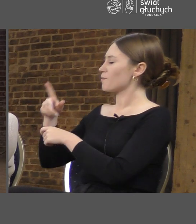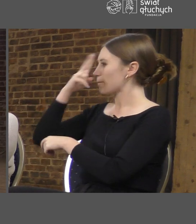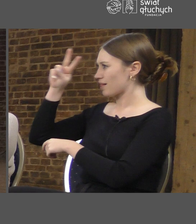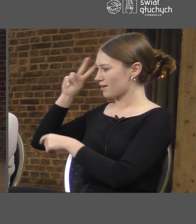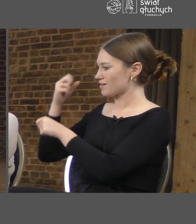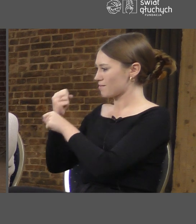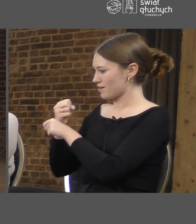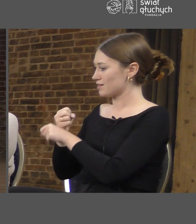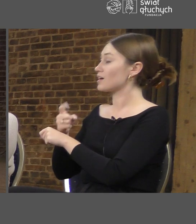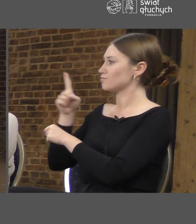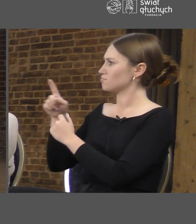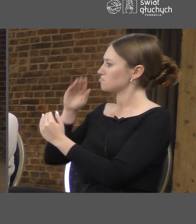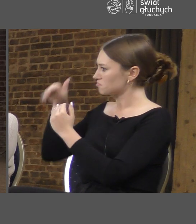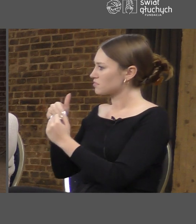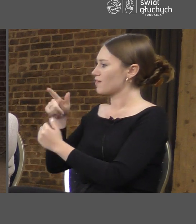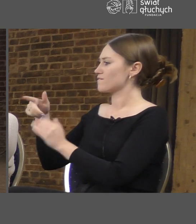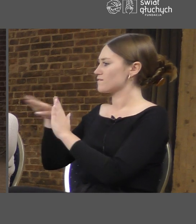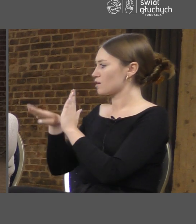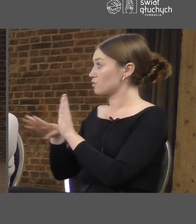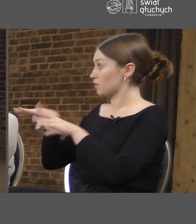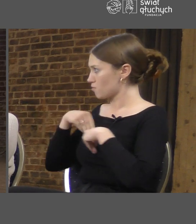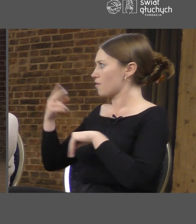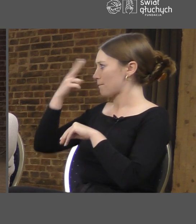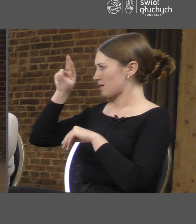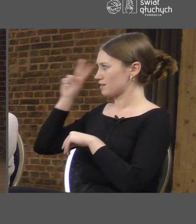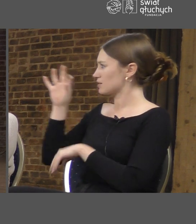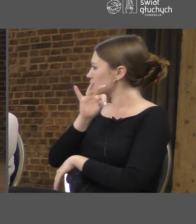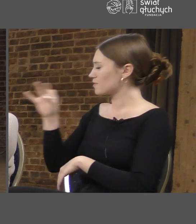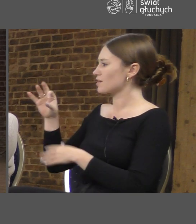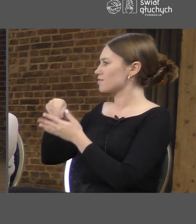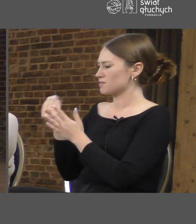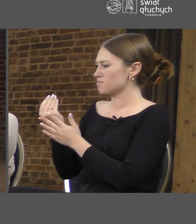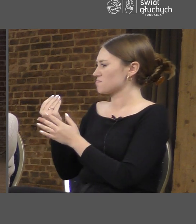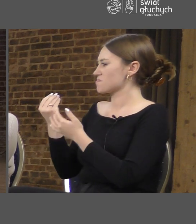She has the adapted conditions to be a nurse - special stethoscope, for example.